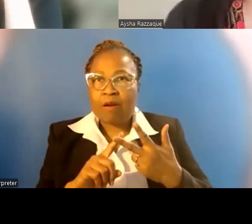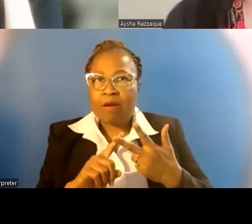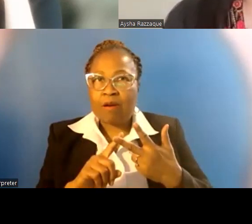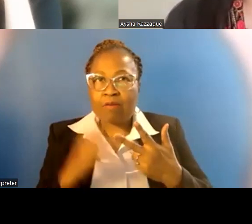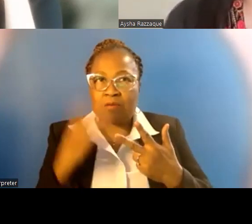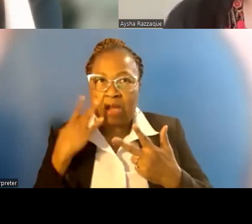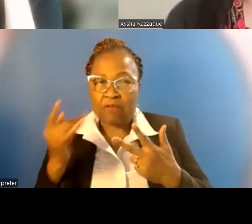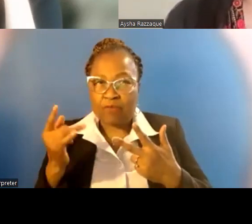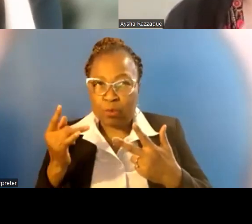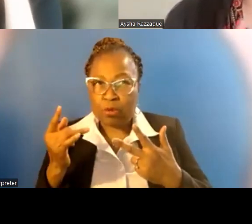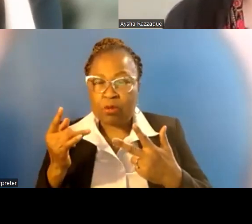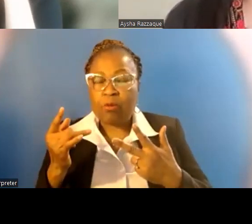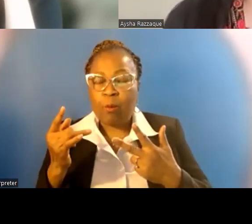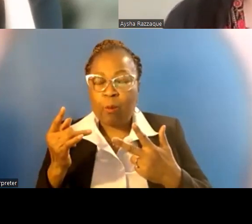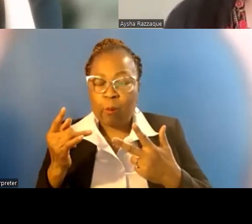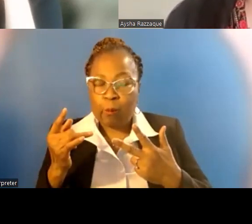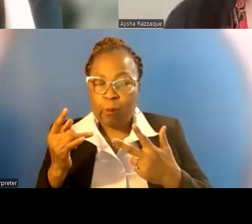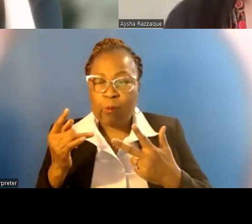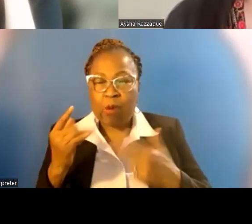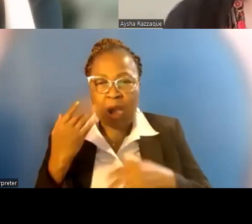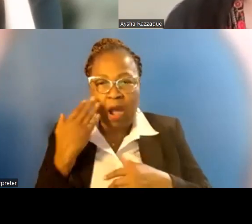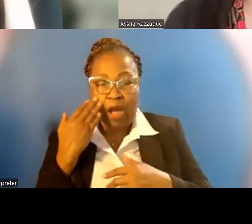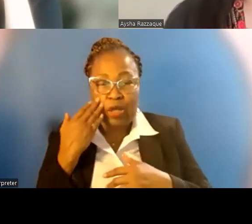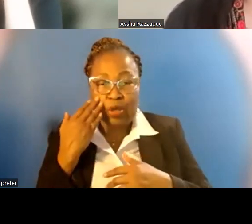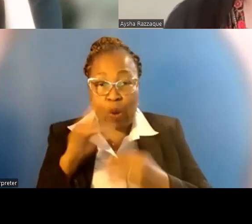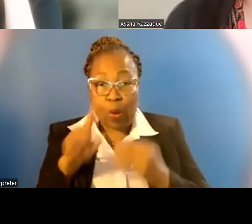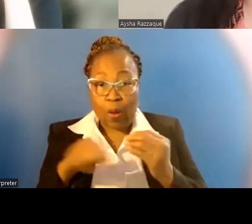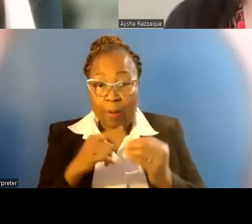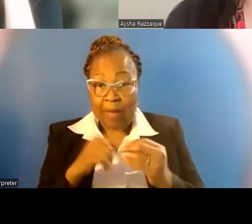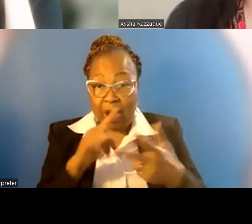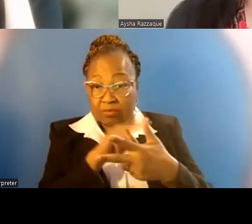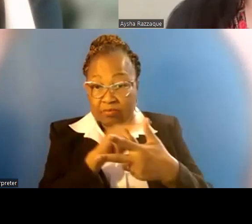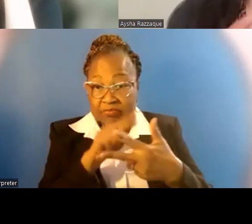and I know about a lot of these mainly through friends or friends of friends.